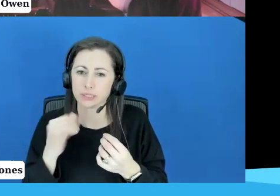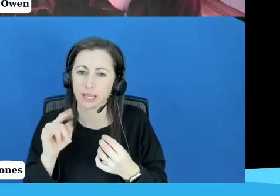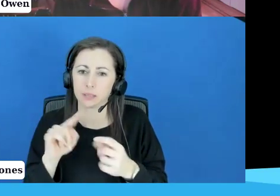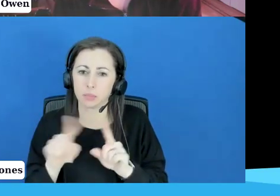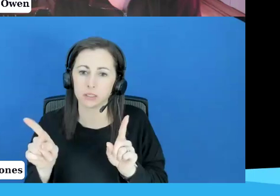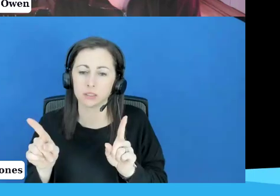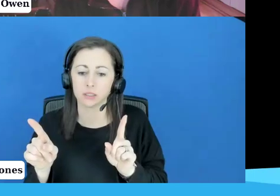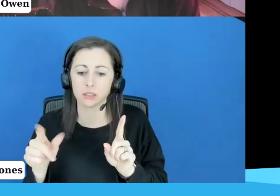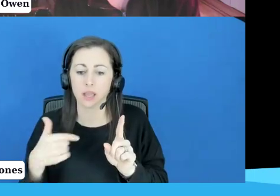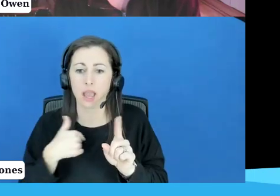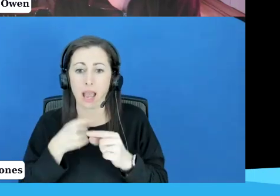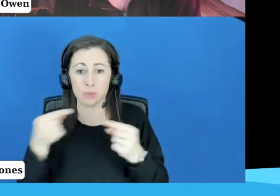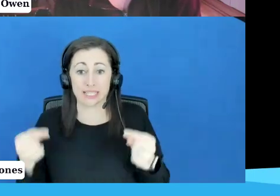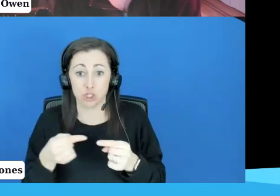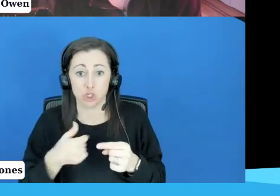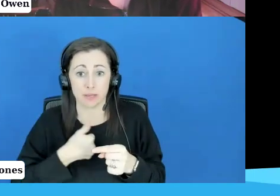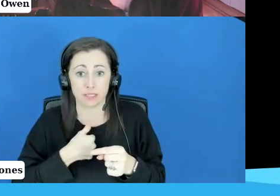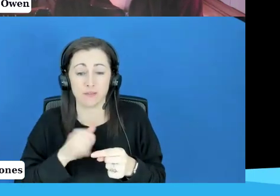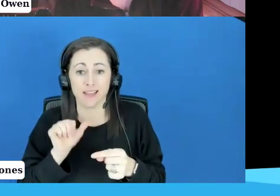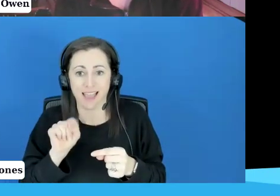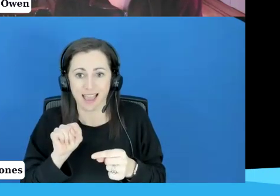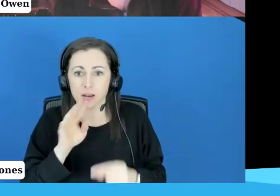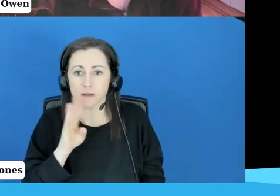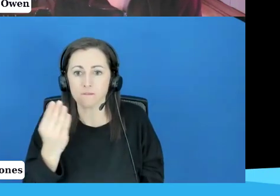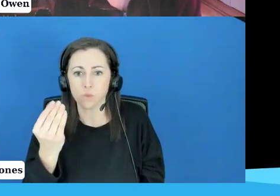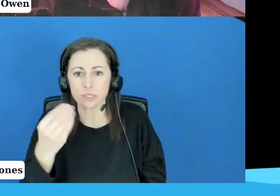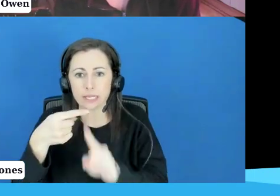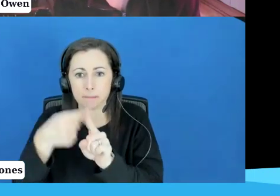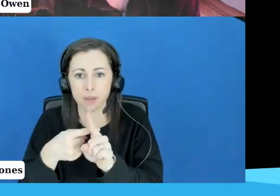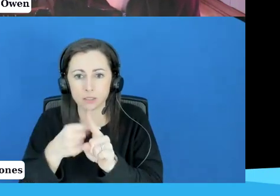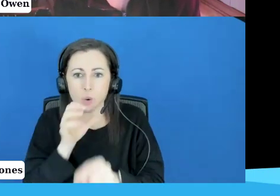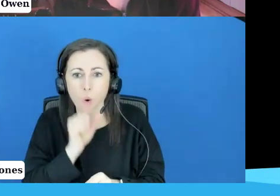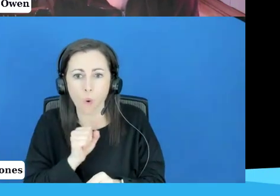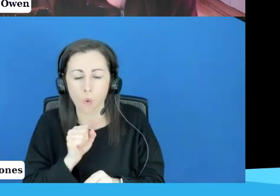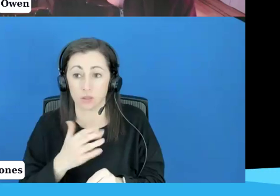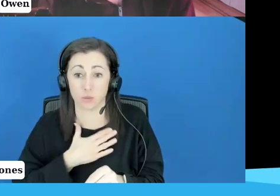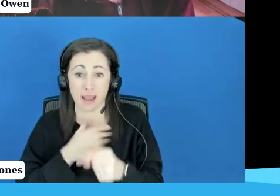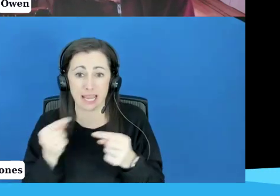I was injured at 14 months old. My injury happened when I was just a baby. Because of that,